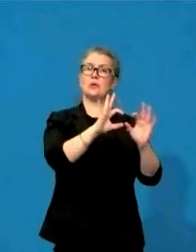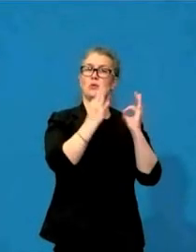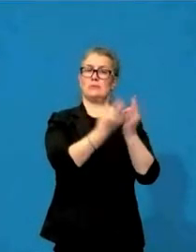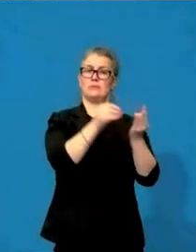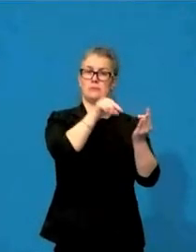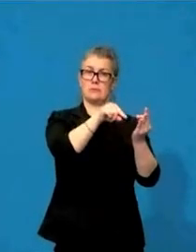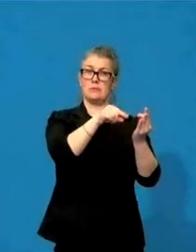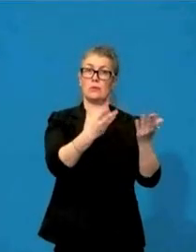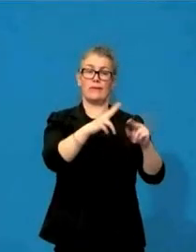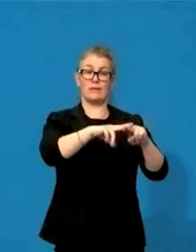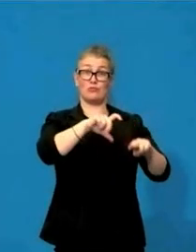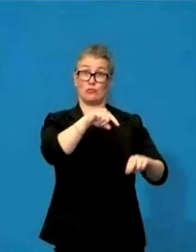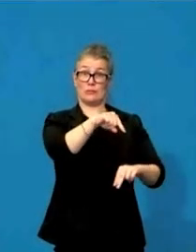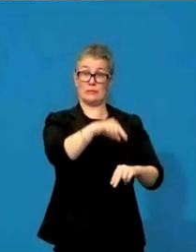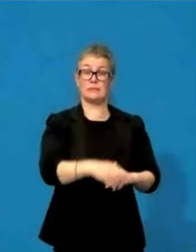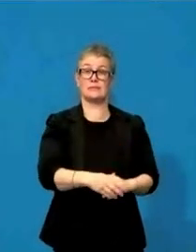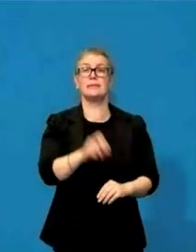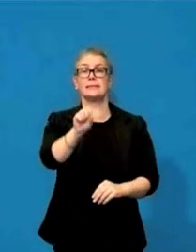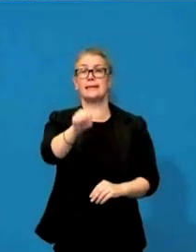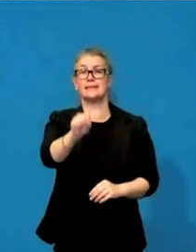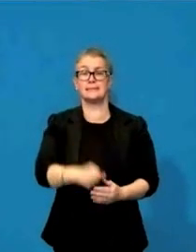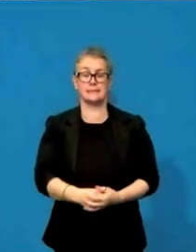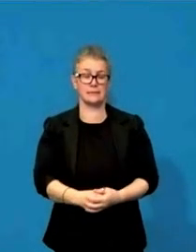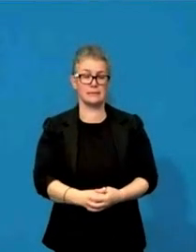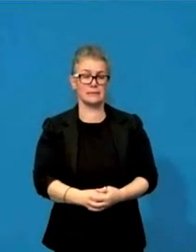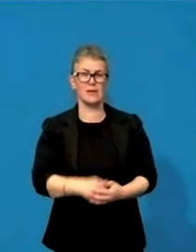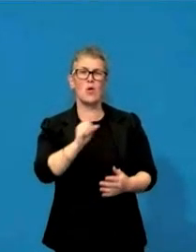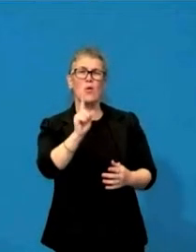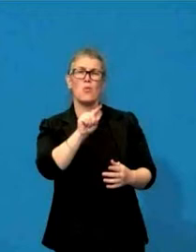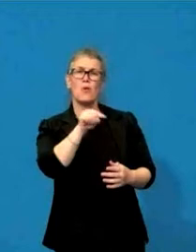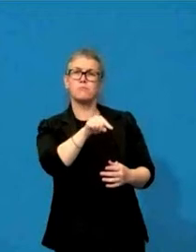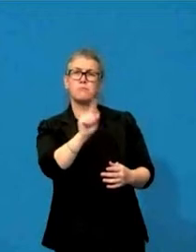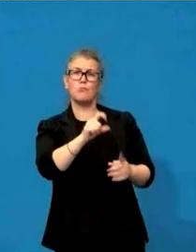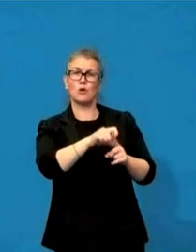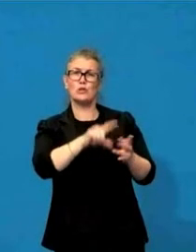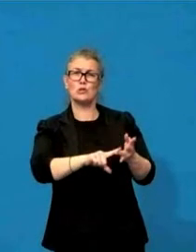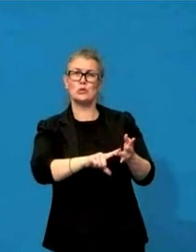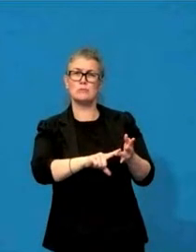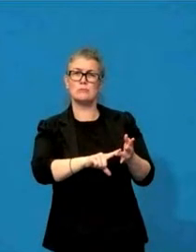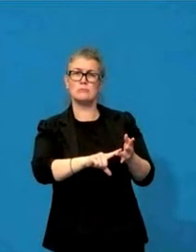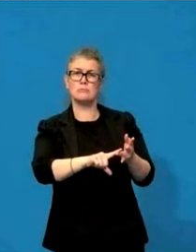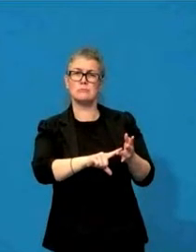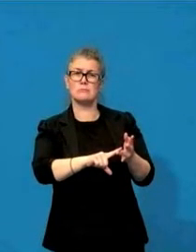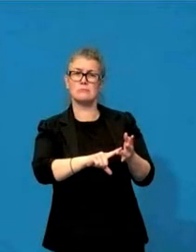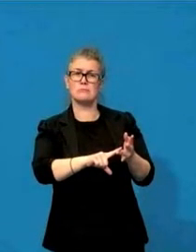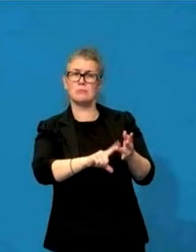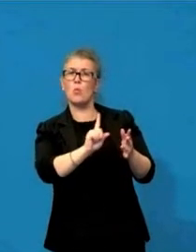Crossing? TOPSY JACKAMARRA: That's correct. And what do they generally do as far as the work that they deliver?